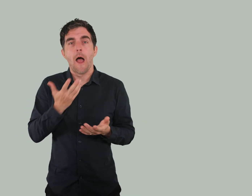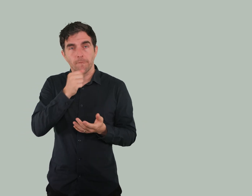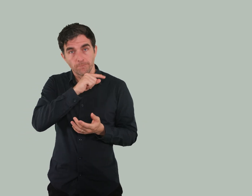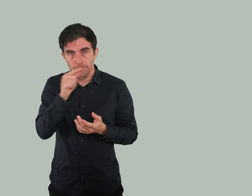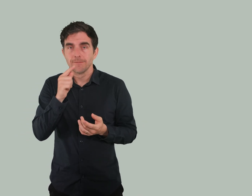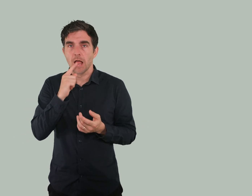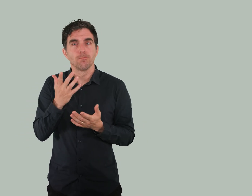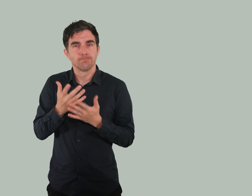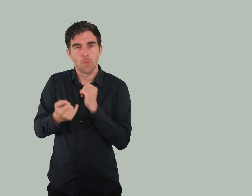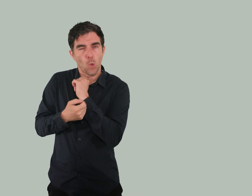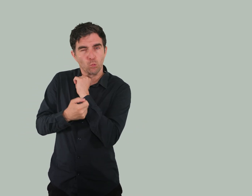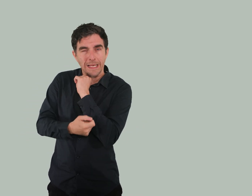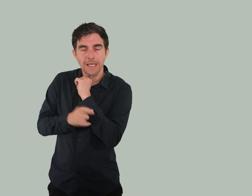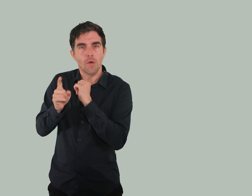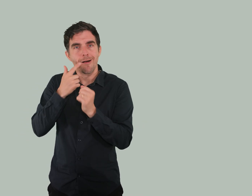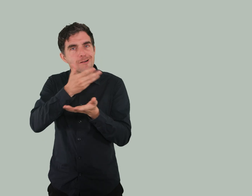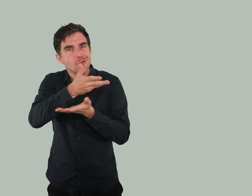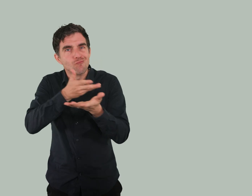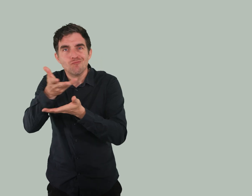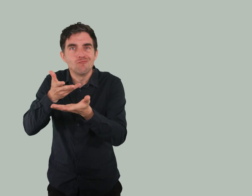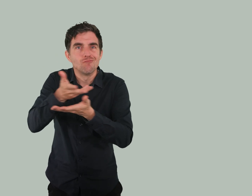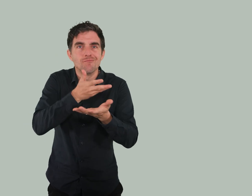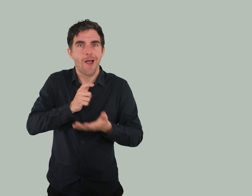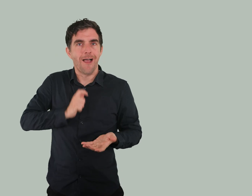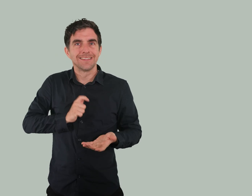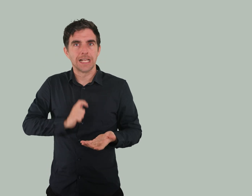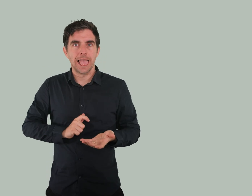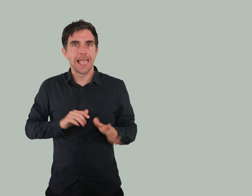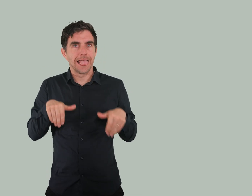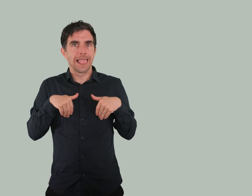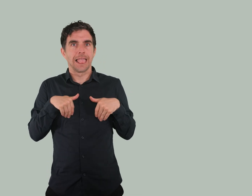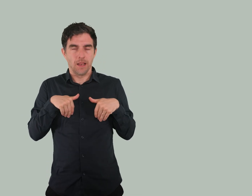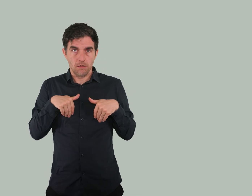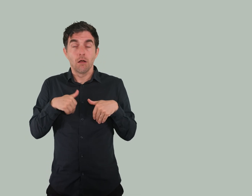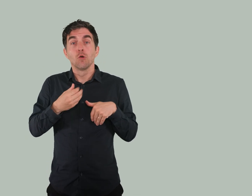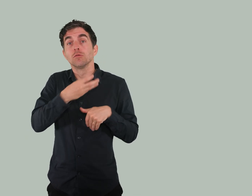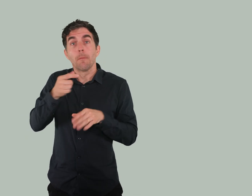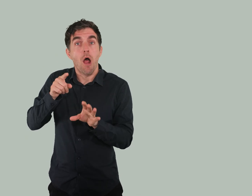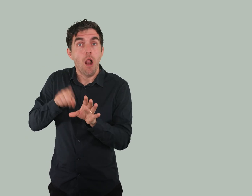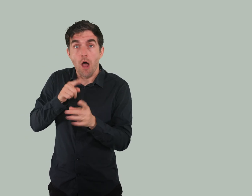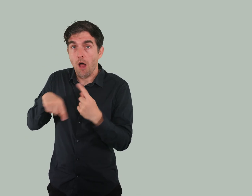Several pointed to weaker interpersonal confidence among some young applicants: